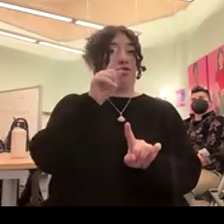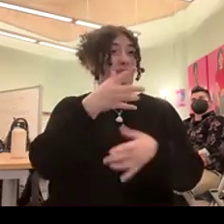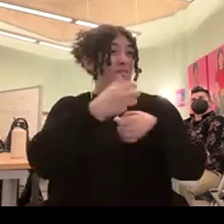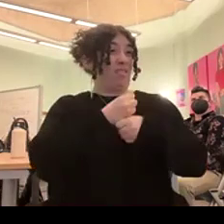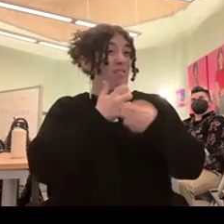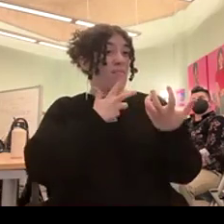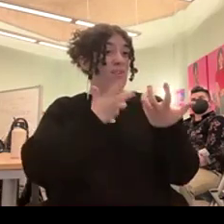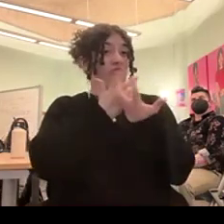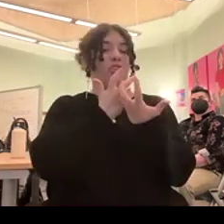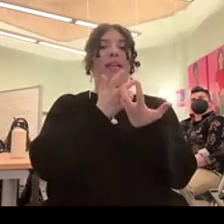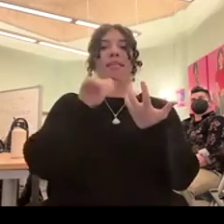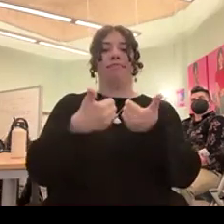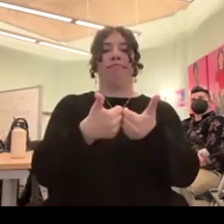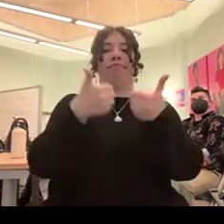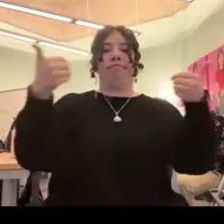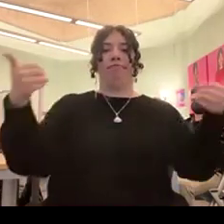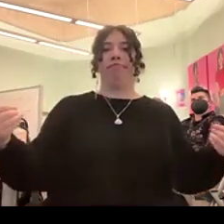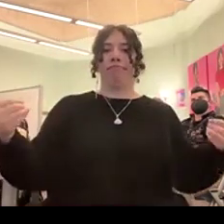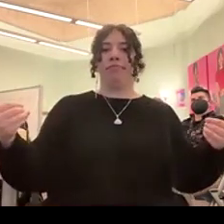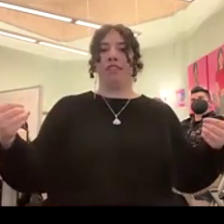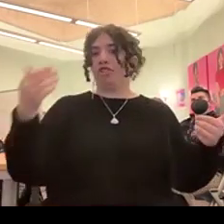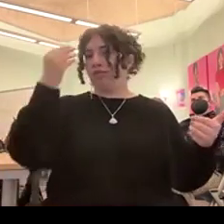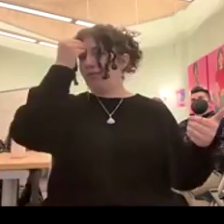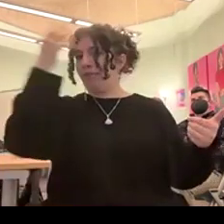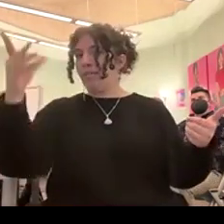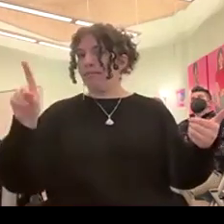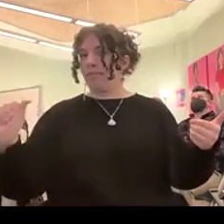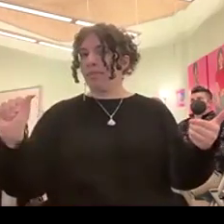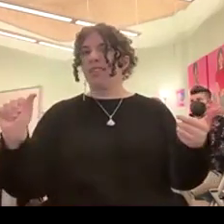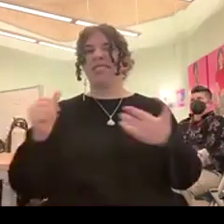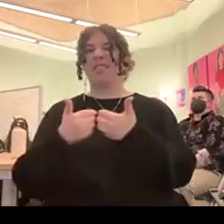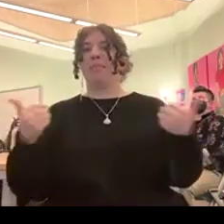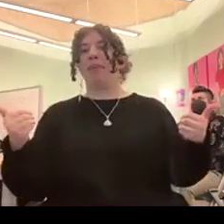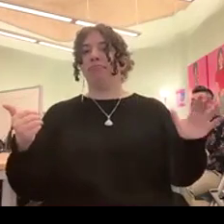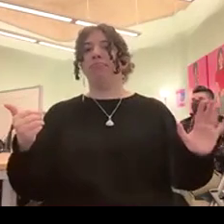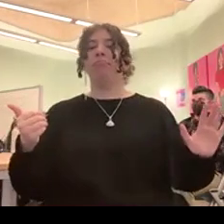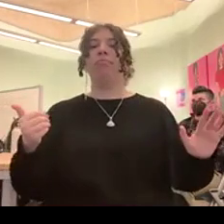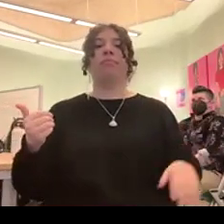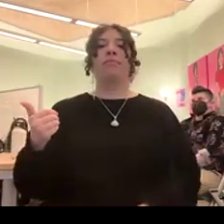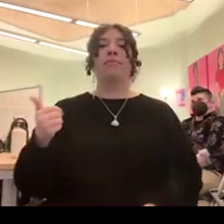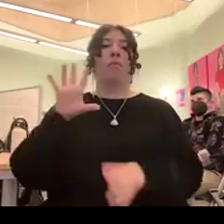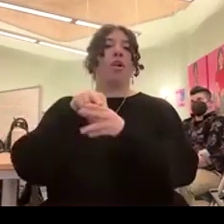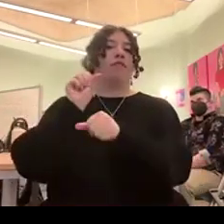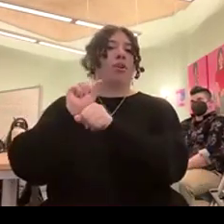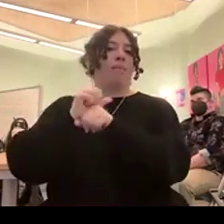to me the question of getting accommodations is separate from just disclosing that you have